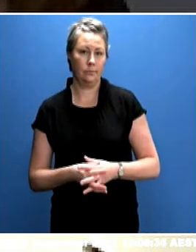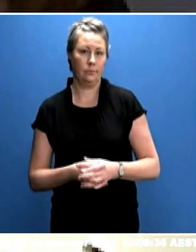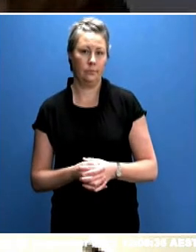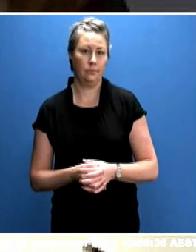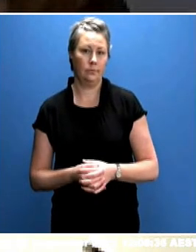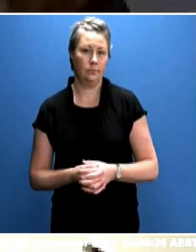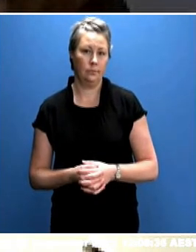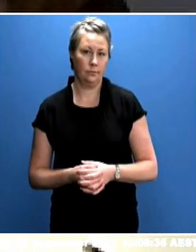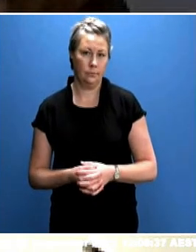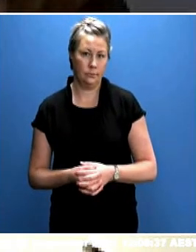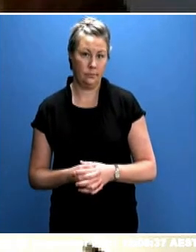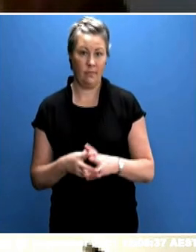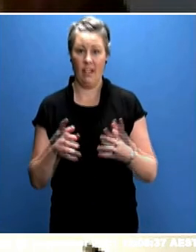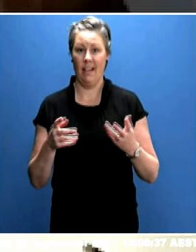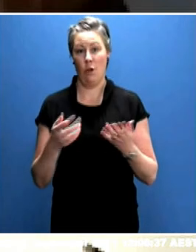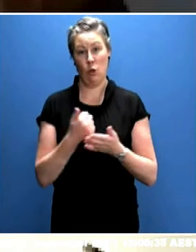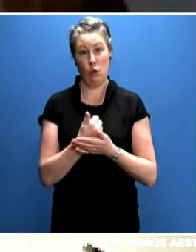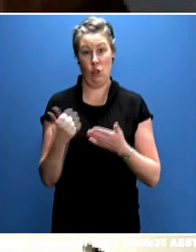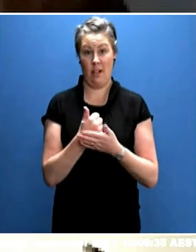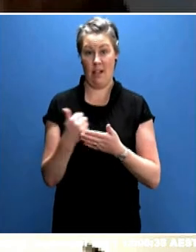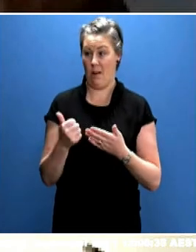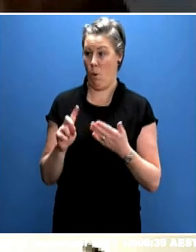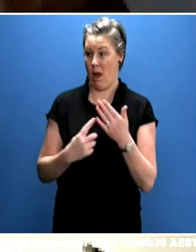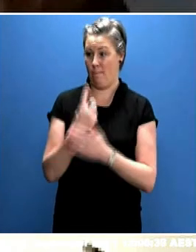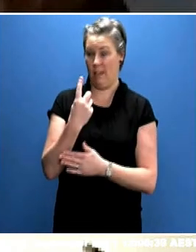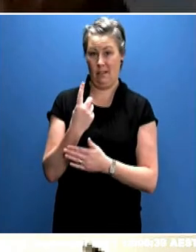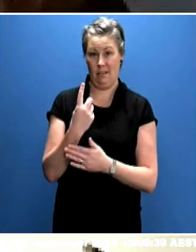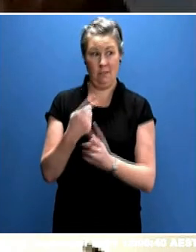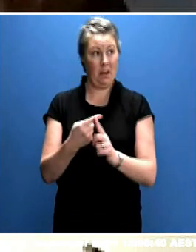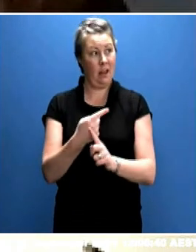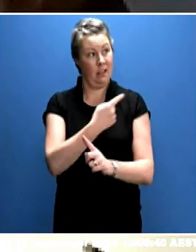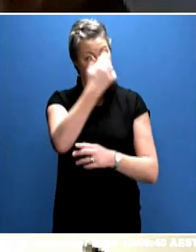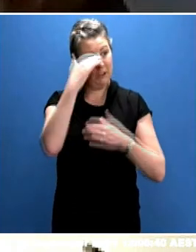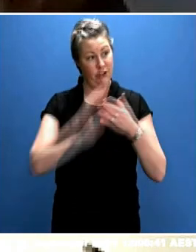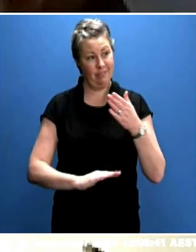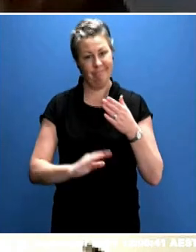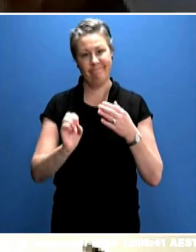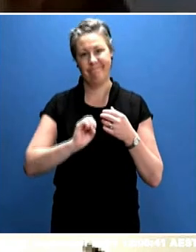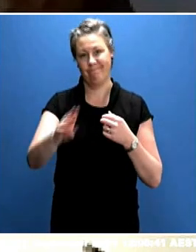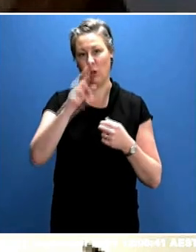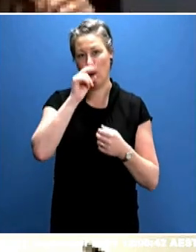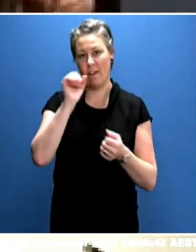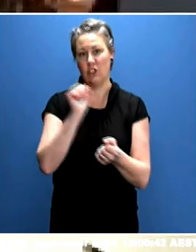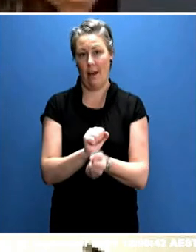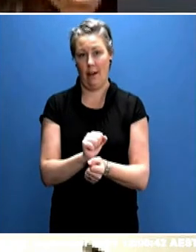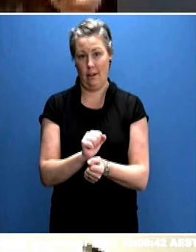situation is juvenile detention. Aboriginal children with a disability who end up in juvenile detention